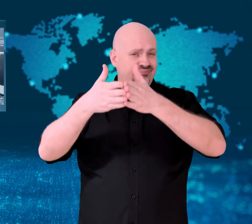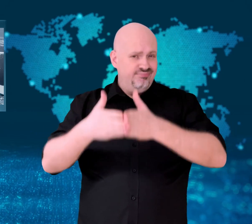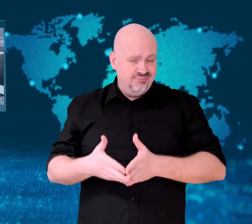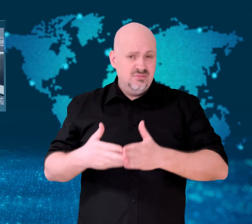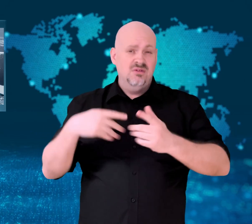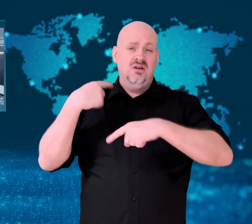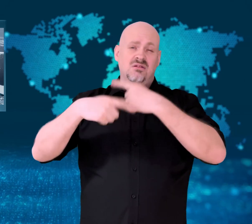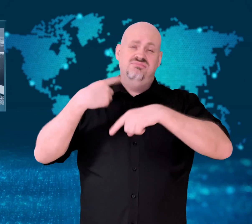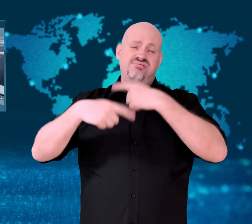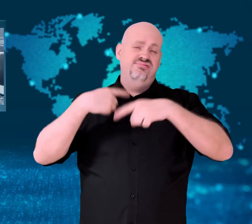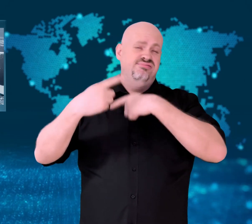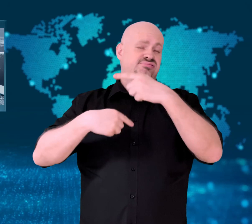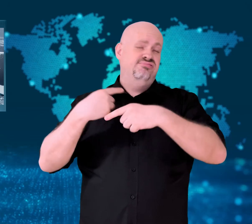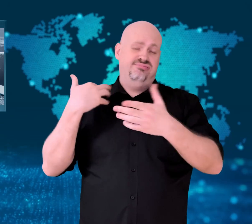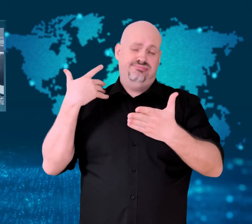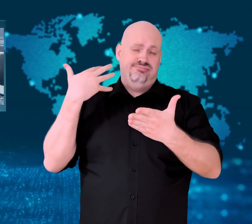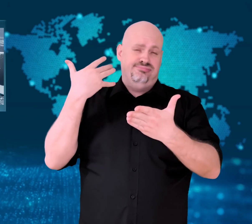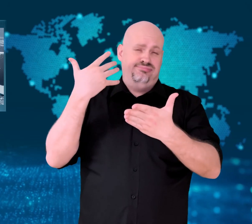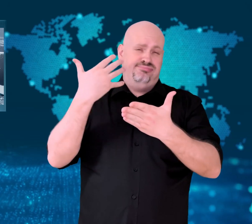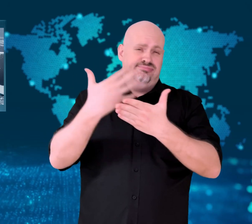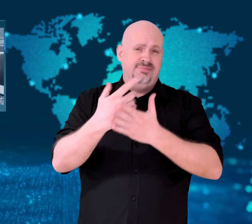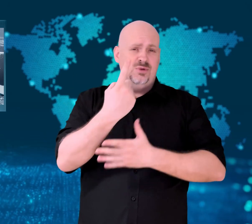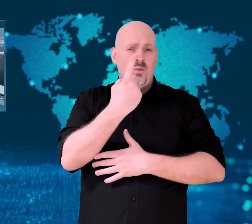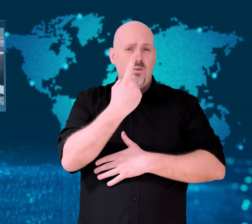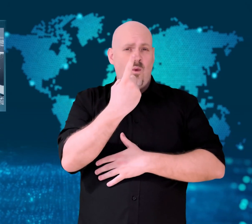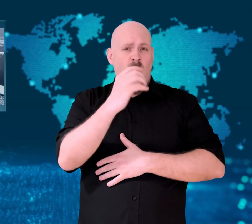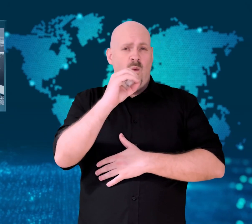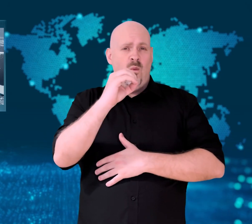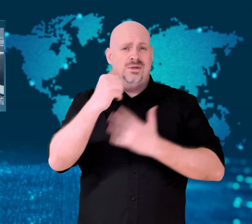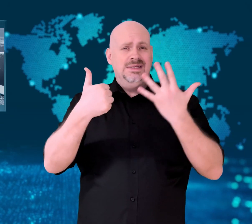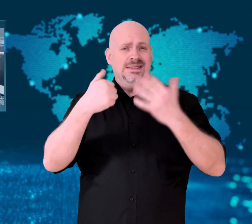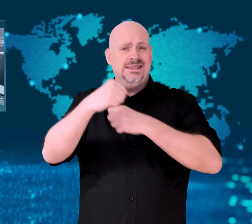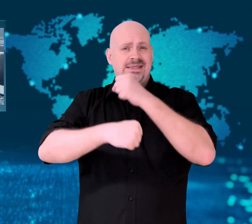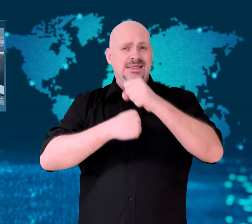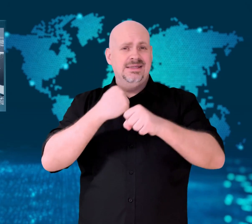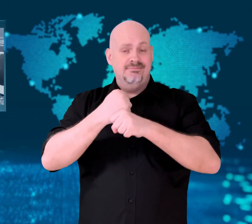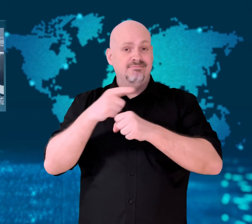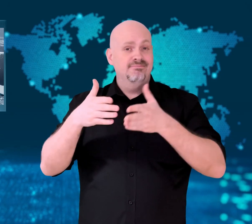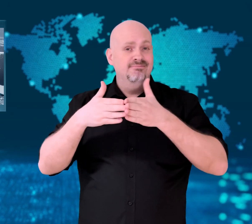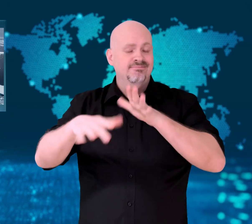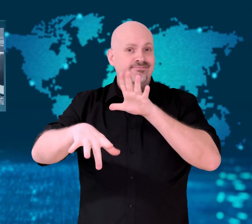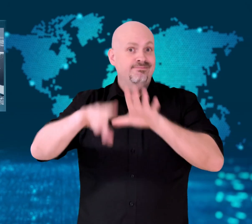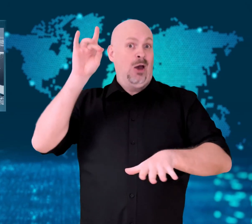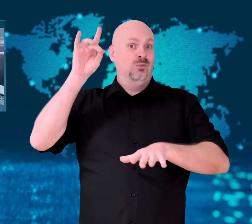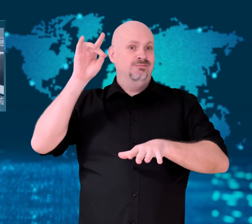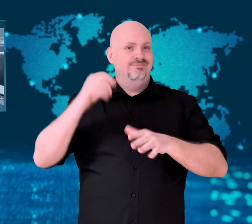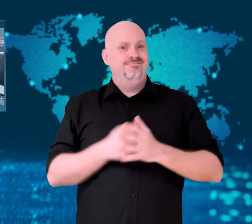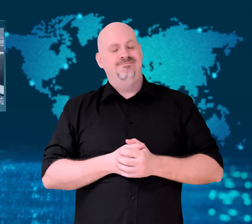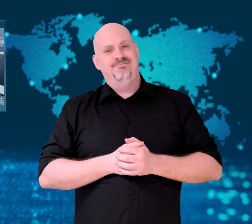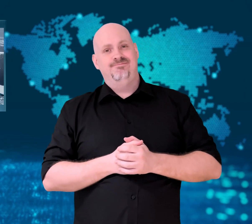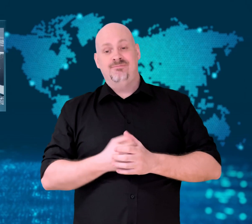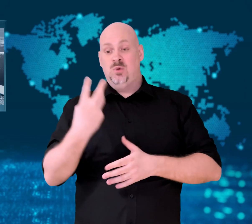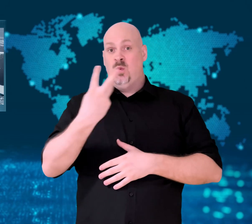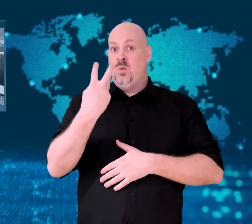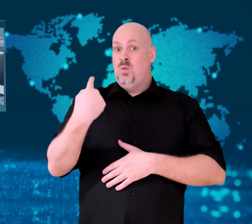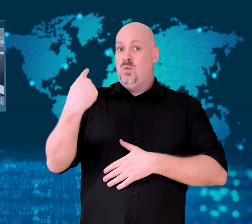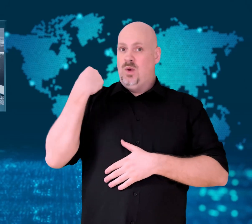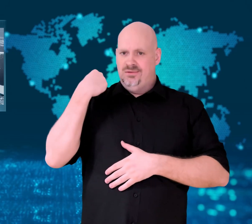explorers and researchers found the lost ship of Sir Ernest